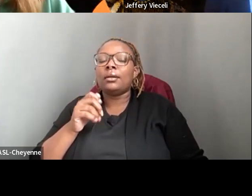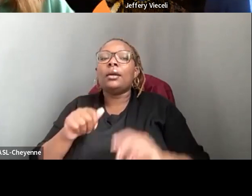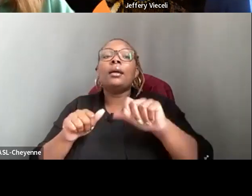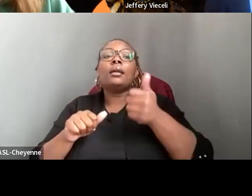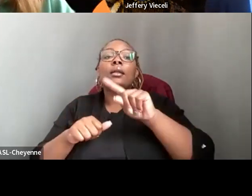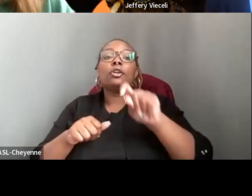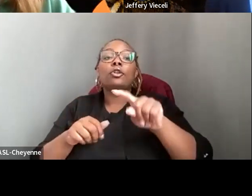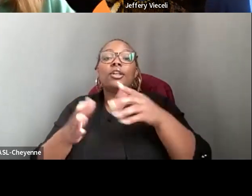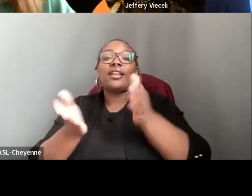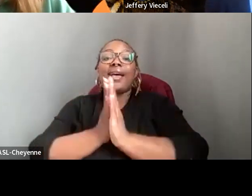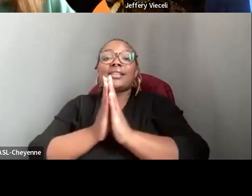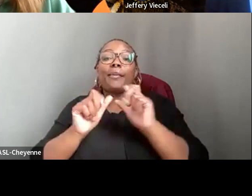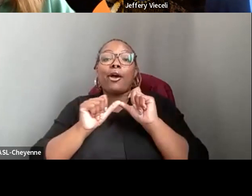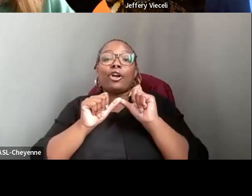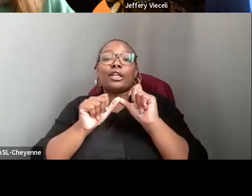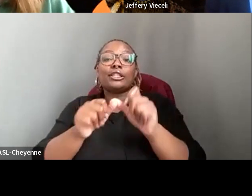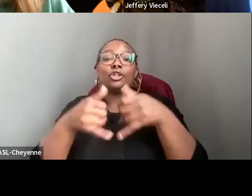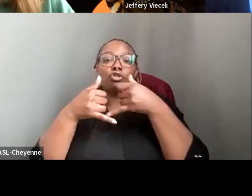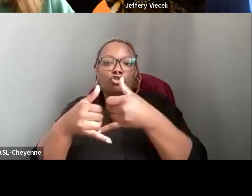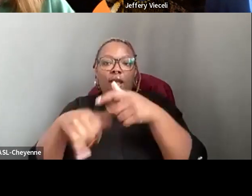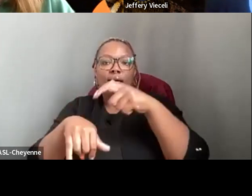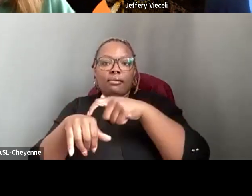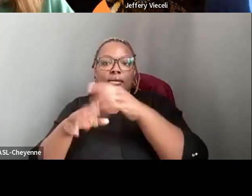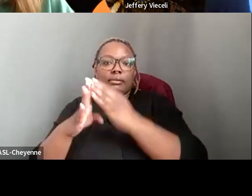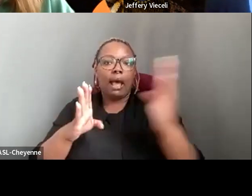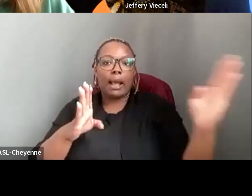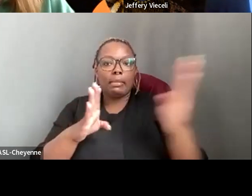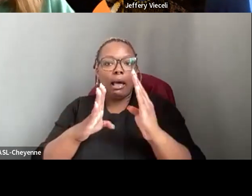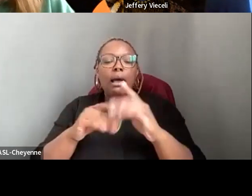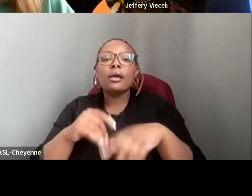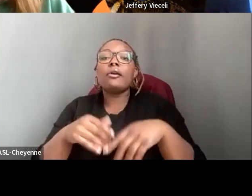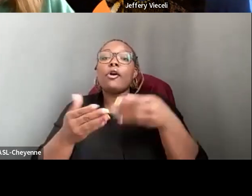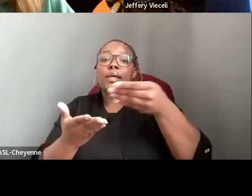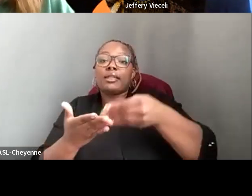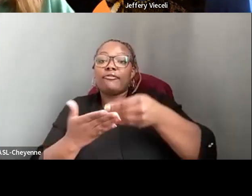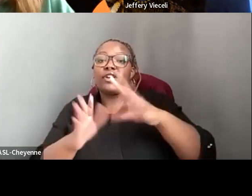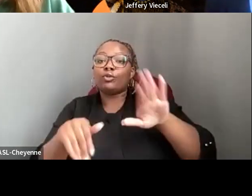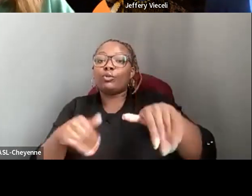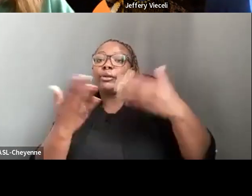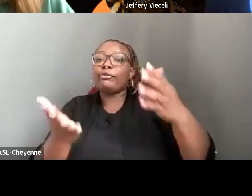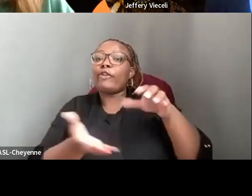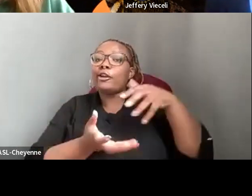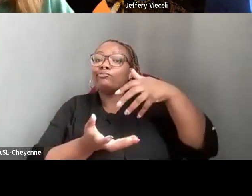and the timeline for when those funds are provided.